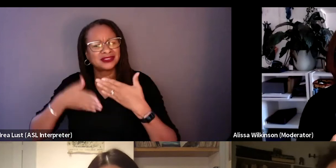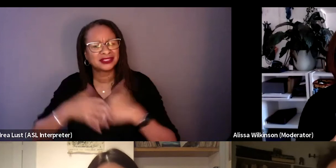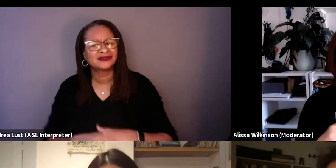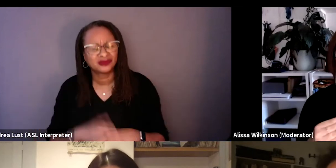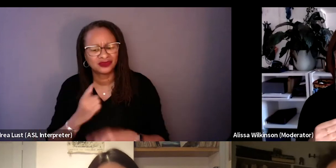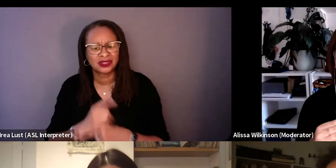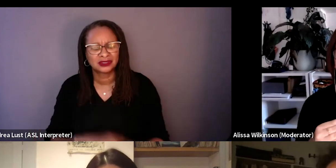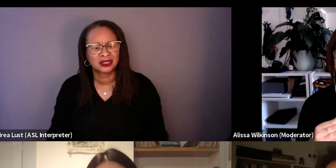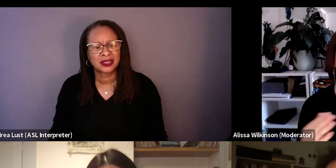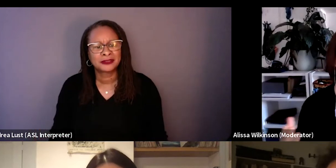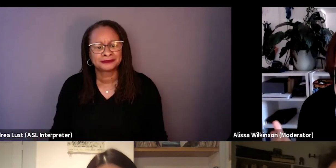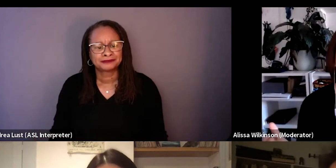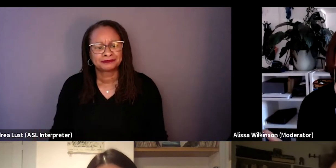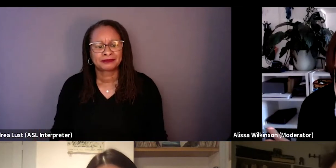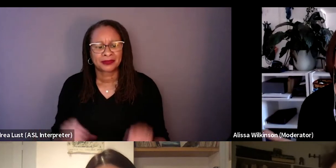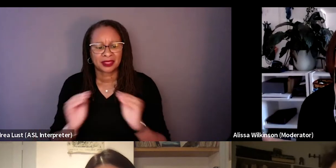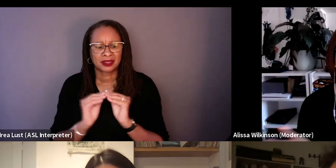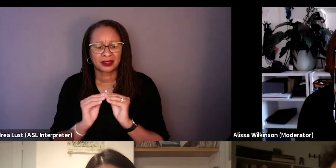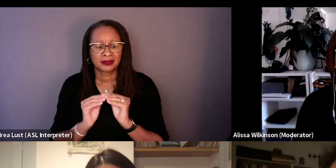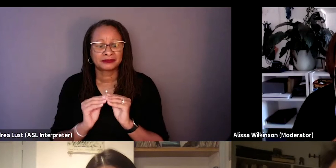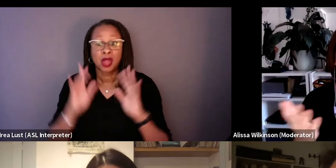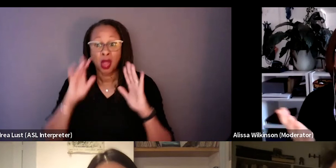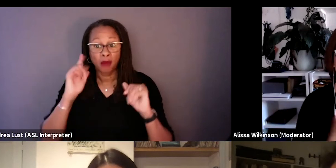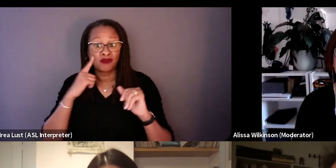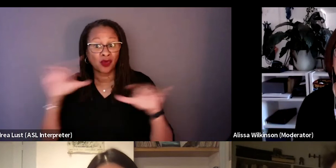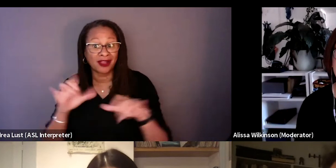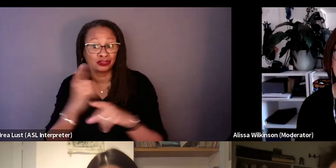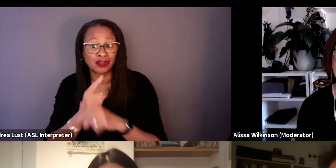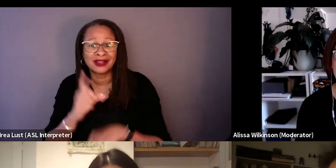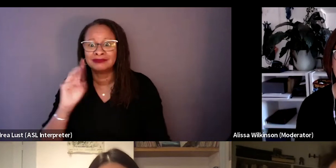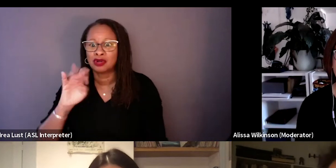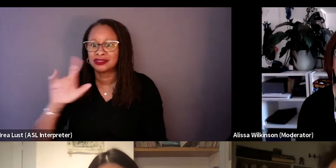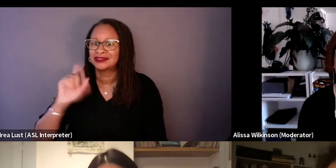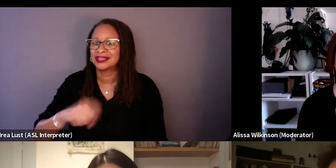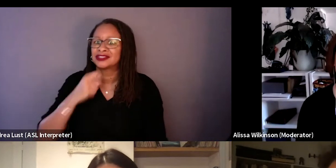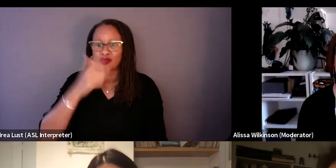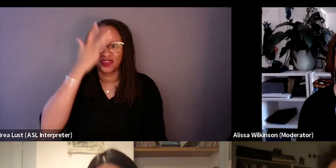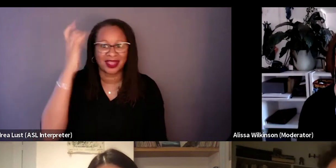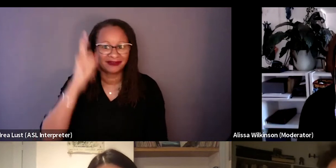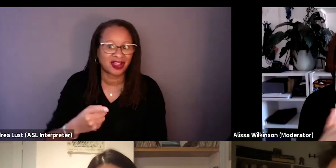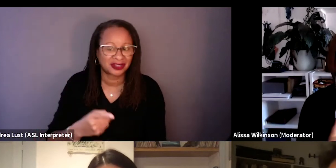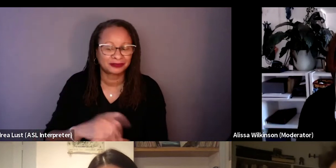Yeah. That there's, it's more like Call for action. real life. Yes. Don't forget. Right. So, so that's actually